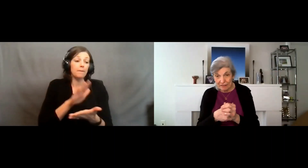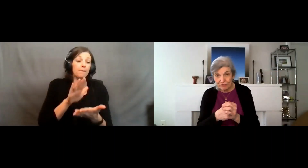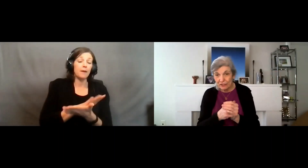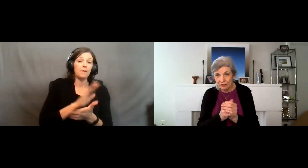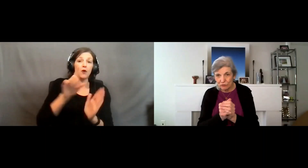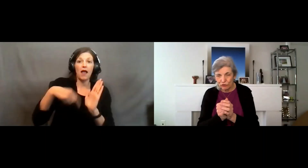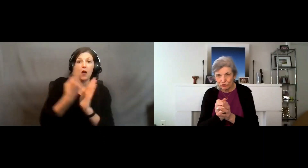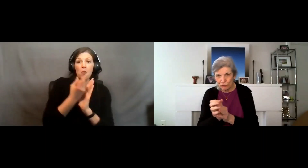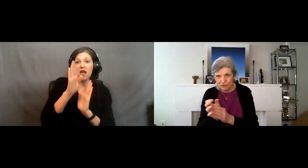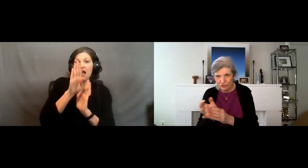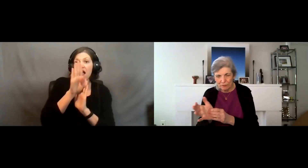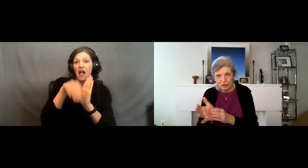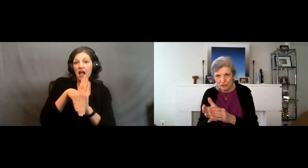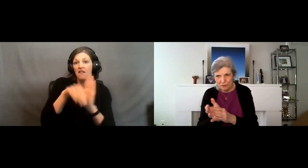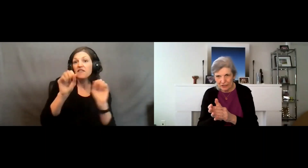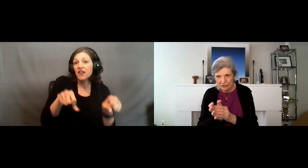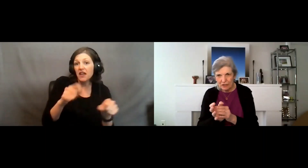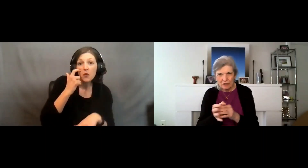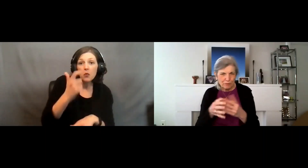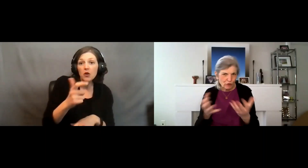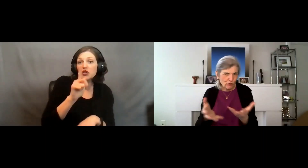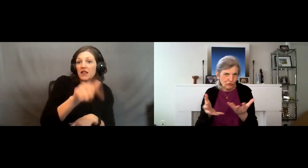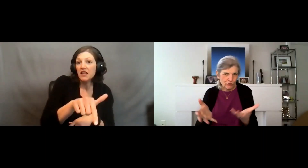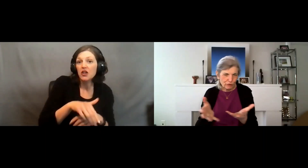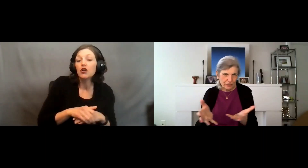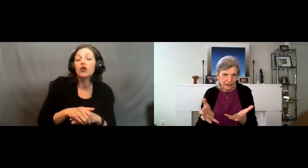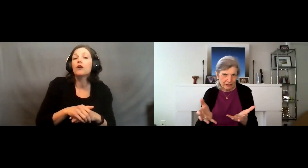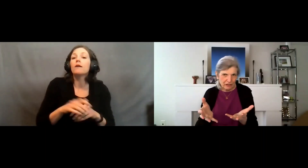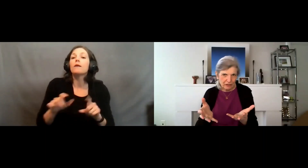they can watch them on demand 13:42:41 . But also they will